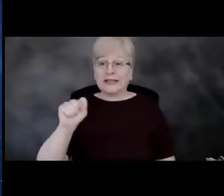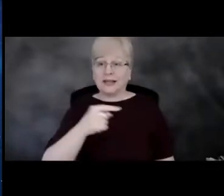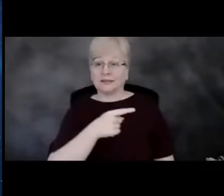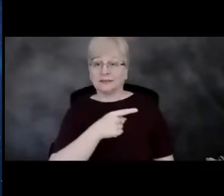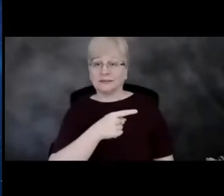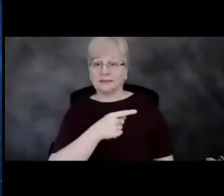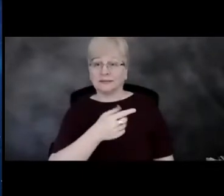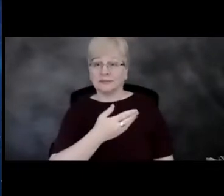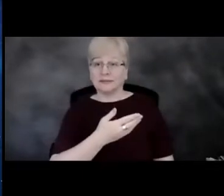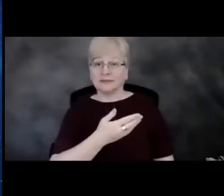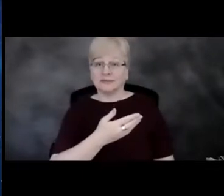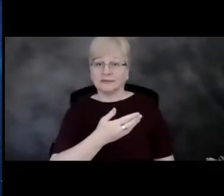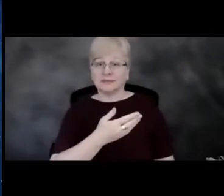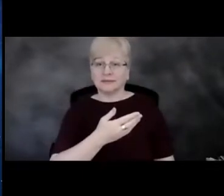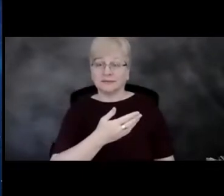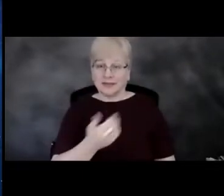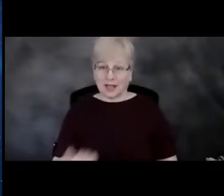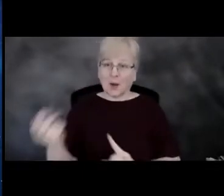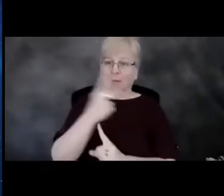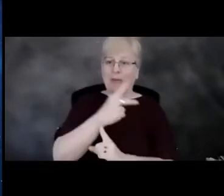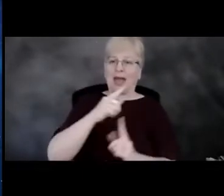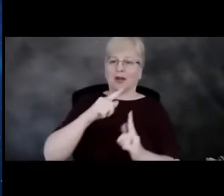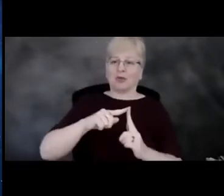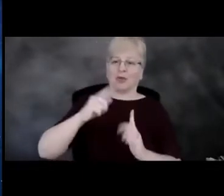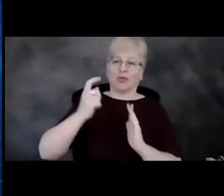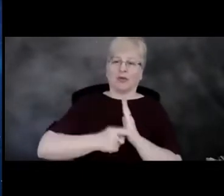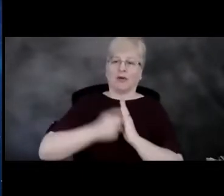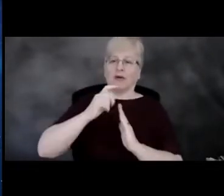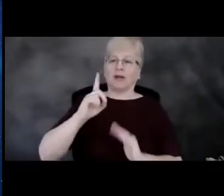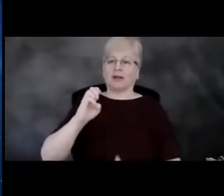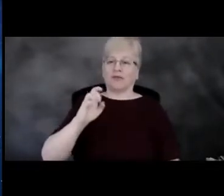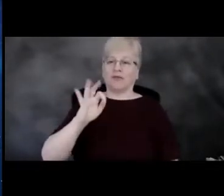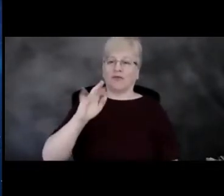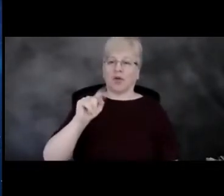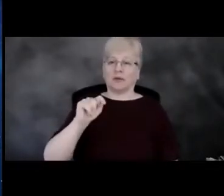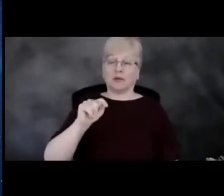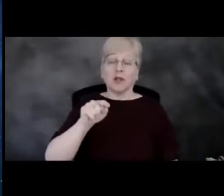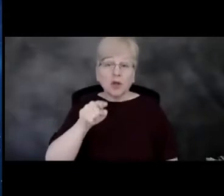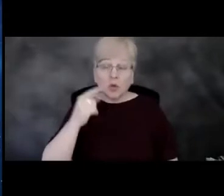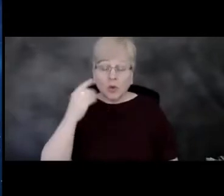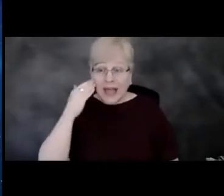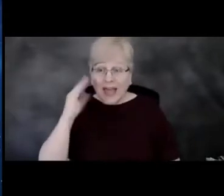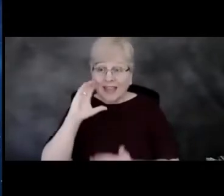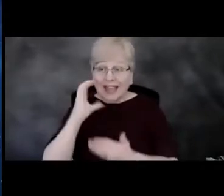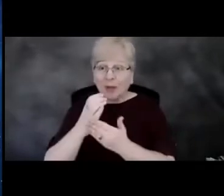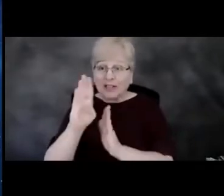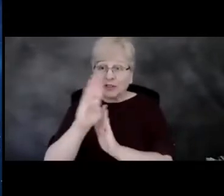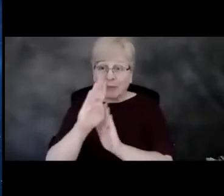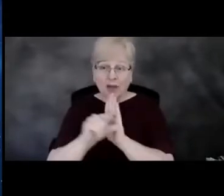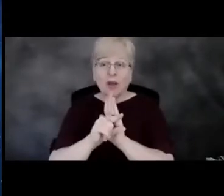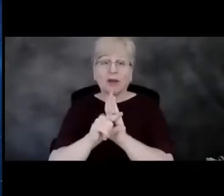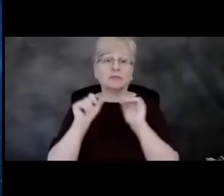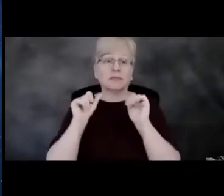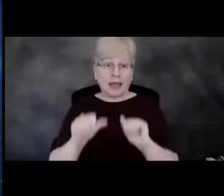16:43:24 go back to the default. You can add image backgrounds. You click here.